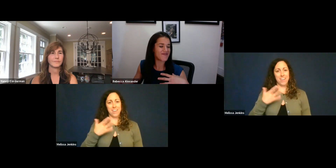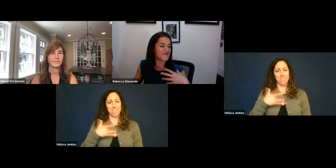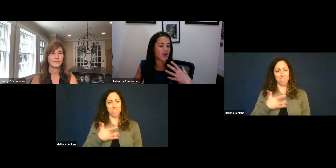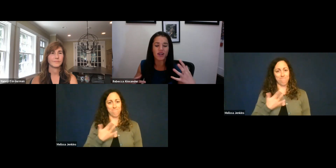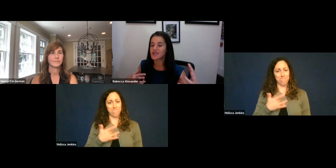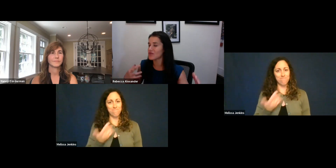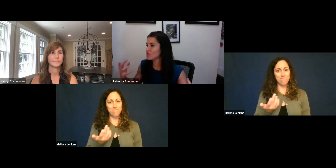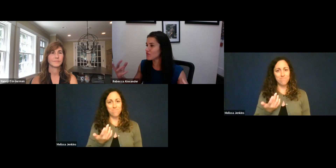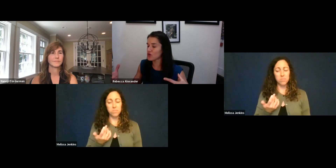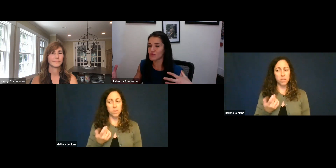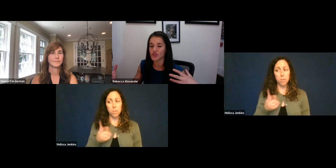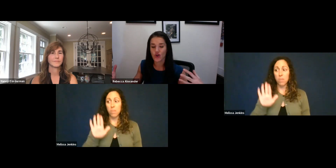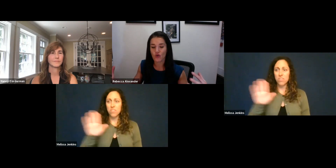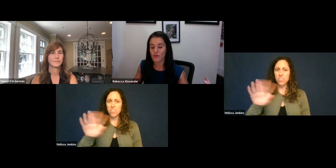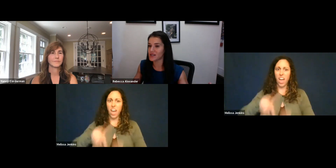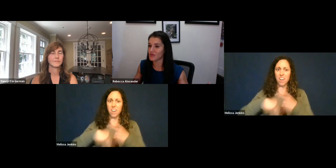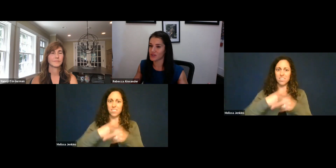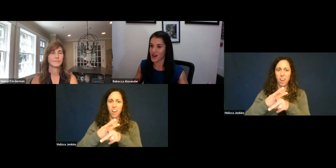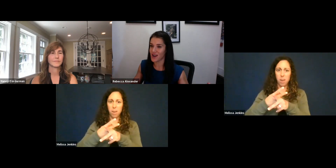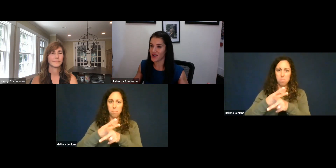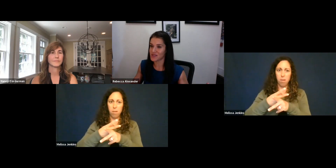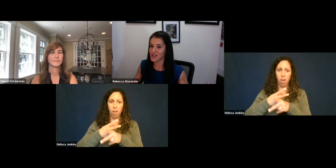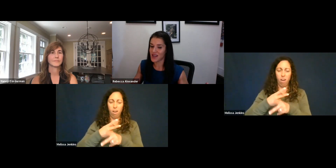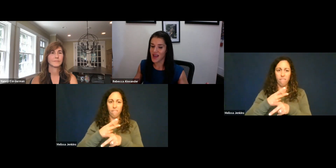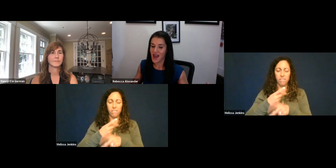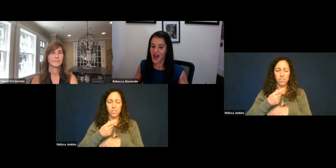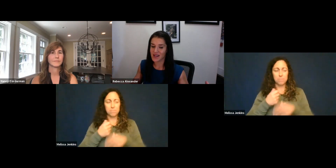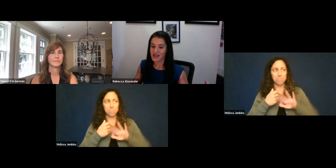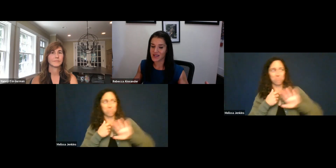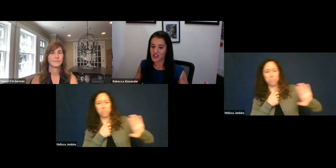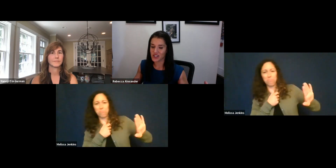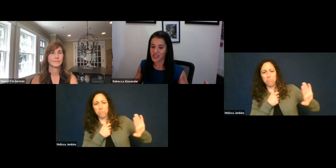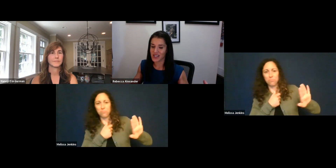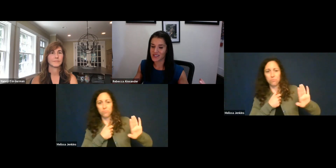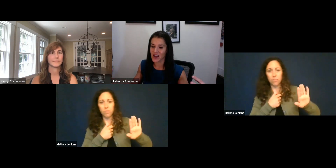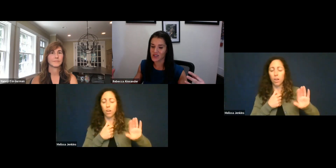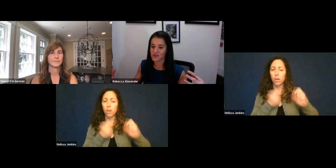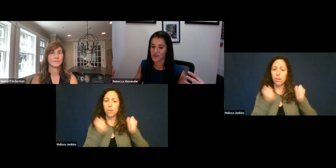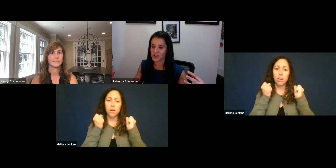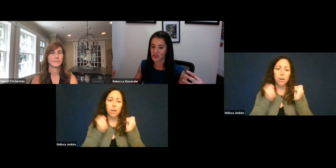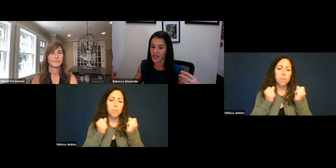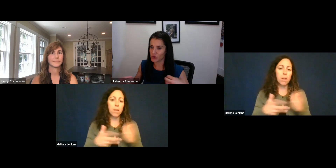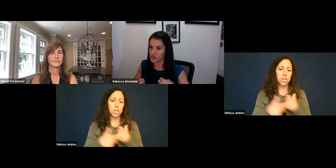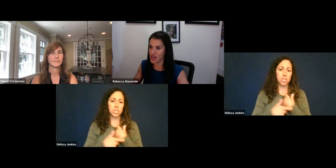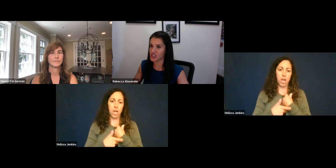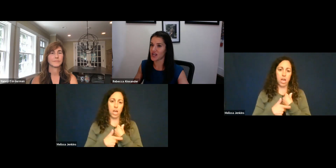in various different forms so many different times. And initially it does feel like a rejection